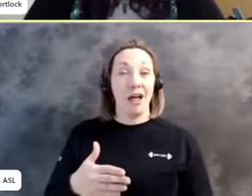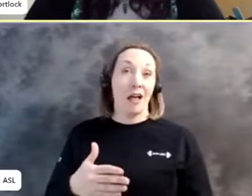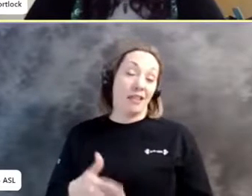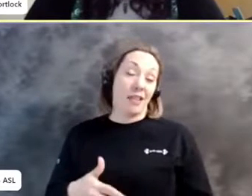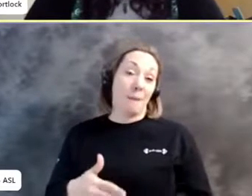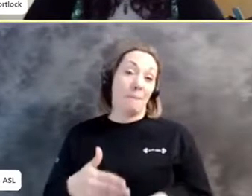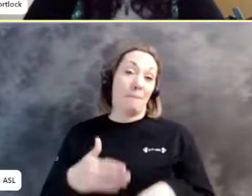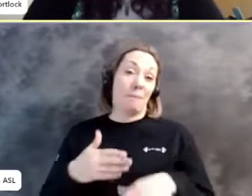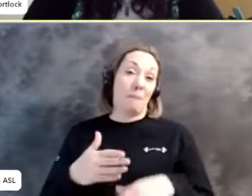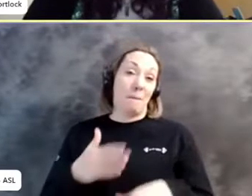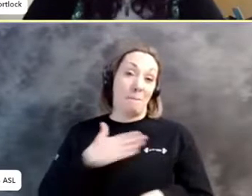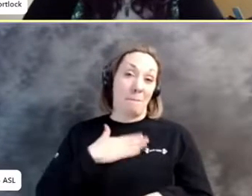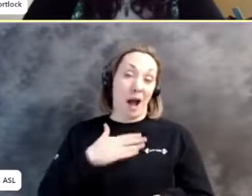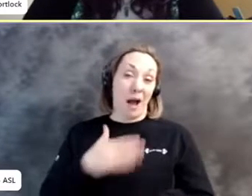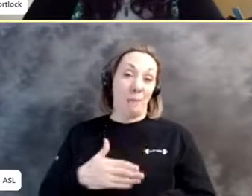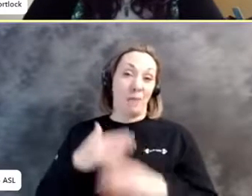whatever reason. Zoe, I'll